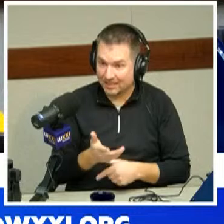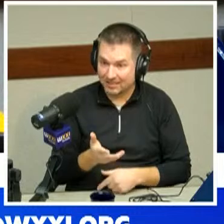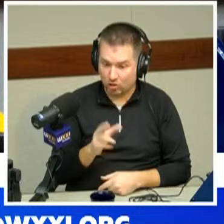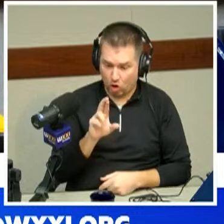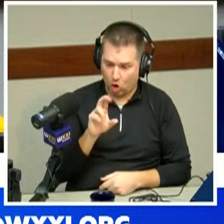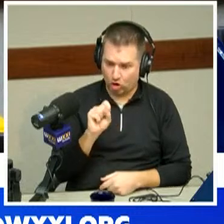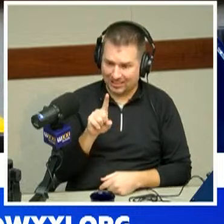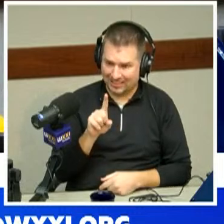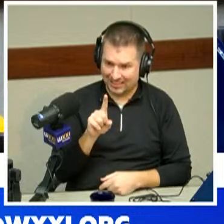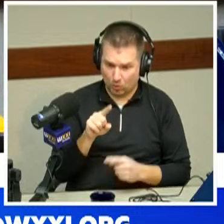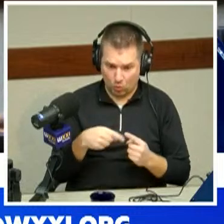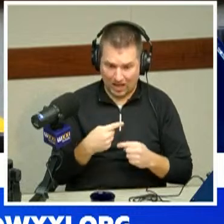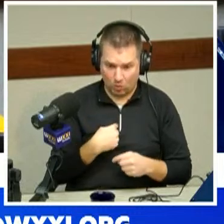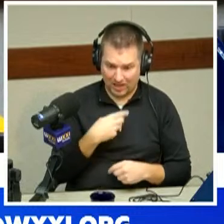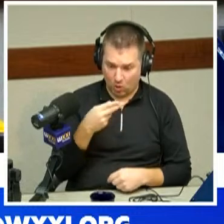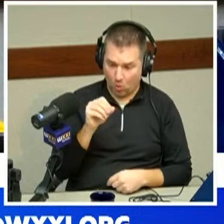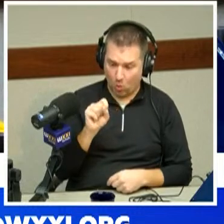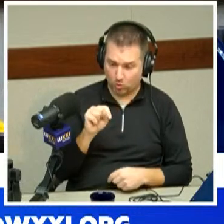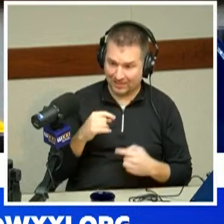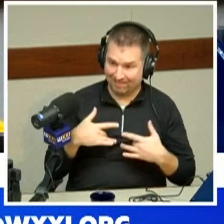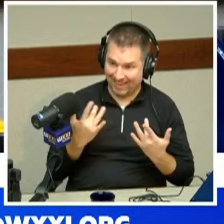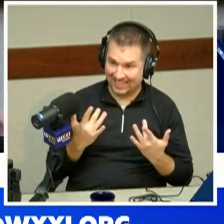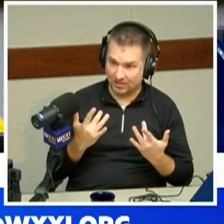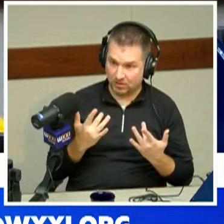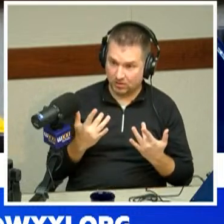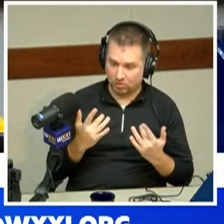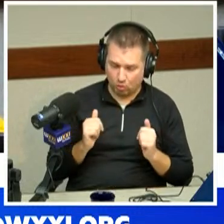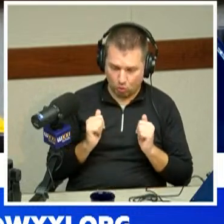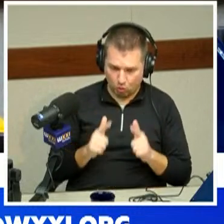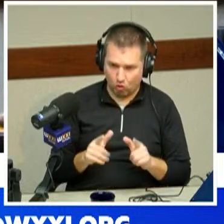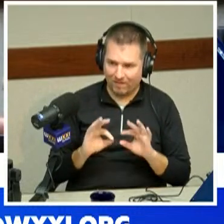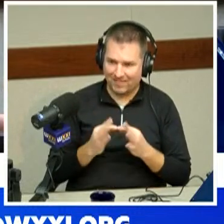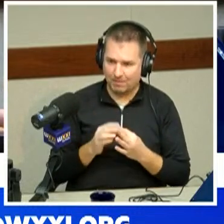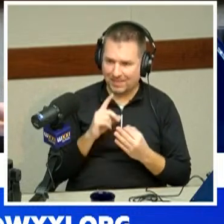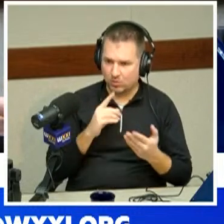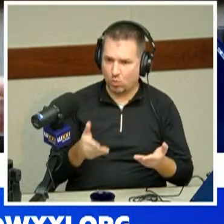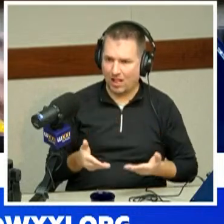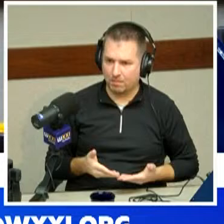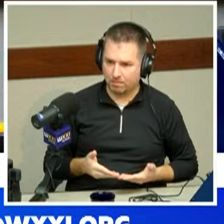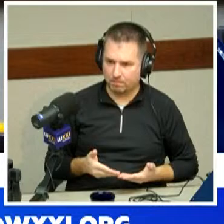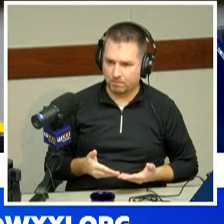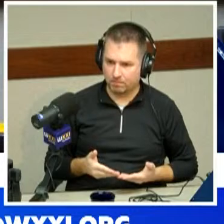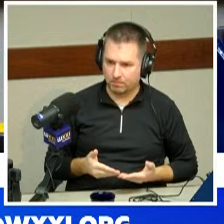School for the Deaf when we host events all the fames welcome we have um what's called a pint